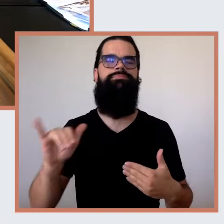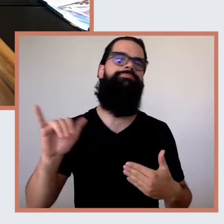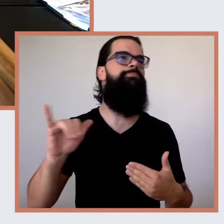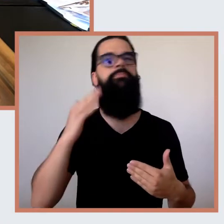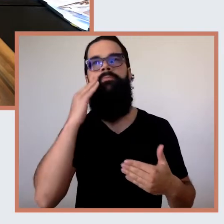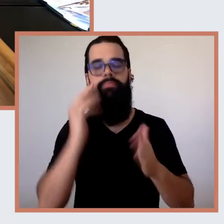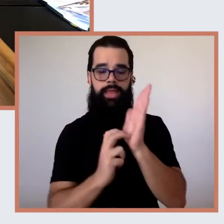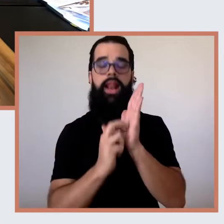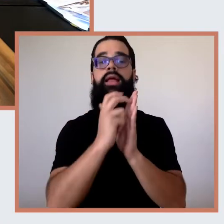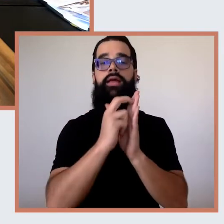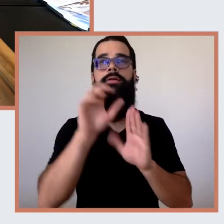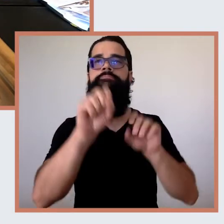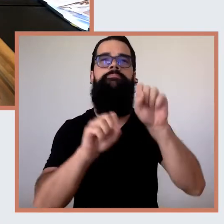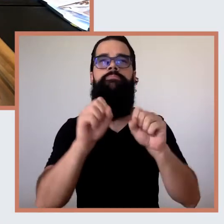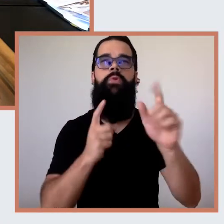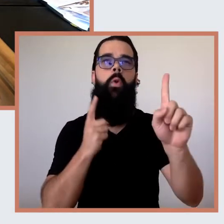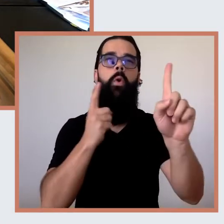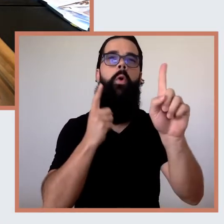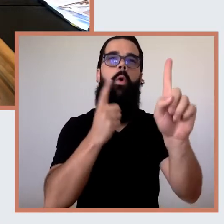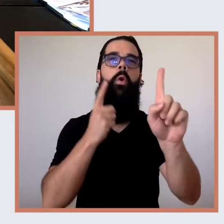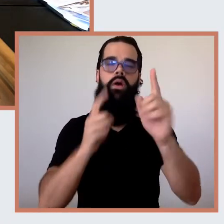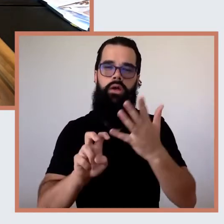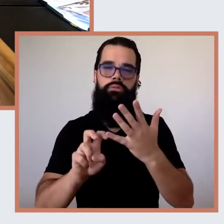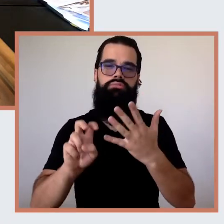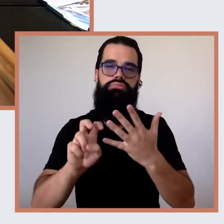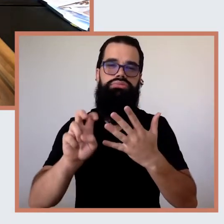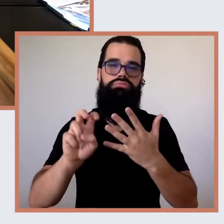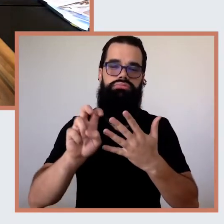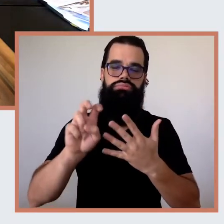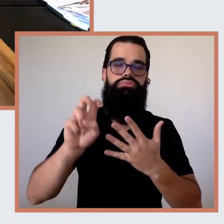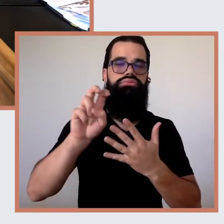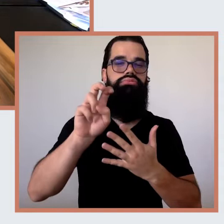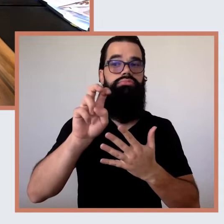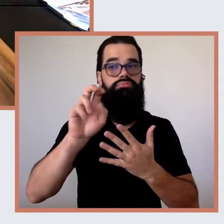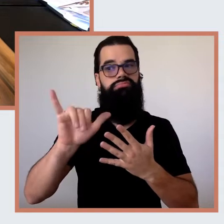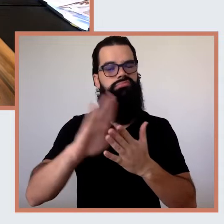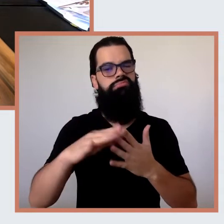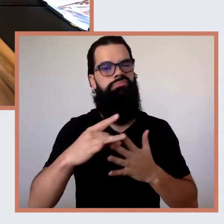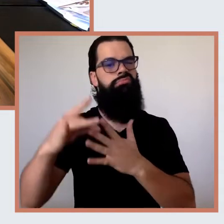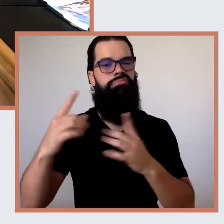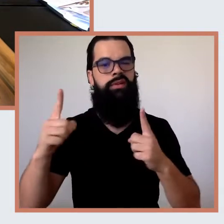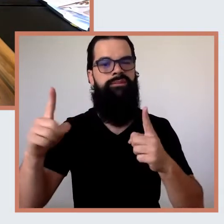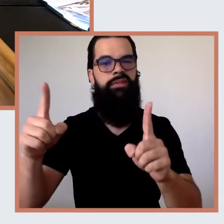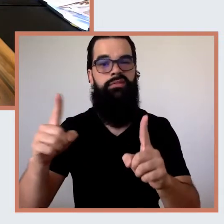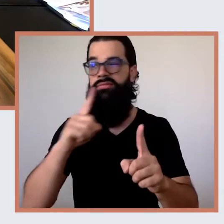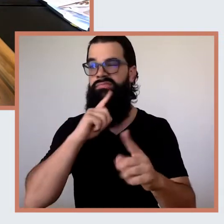of the, whatever you want to call it, the ladder. But I was able to get into the business that way,